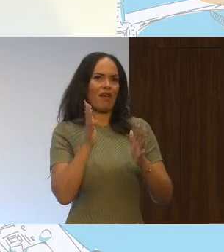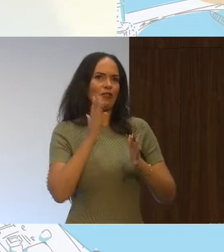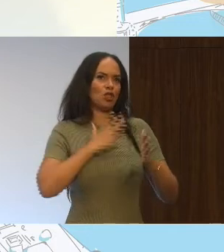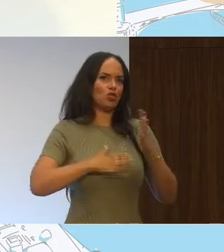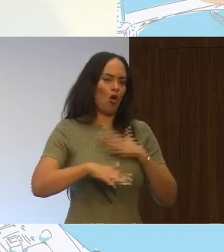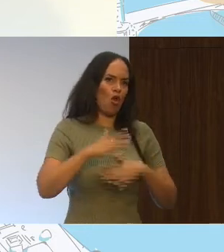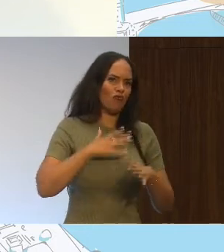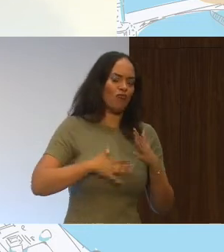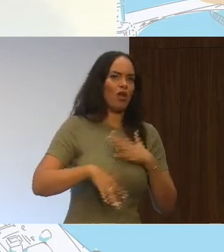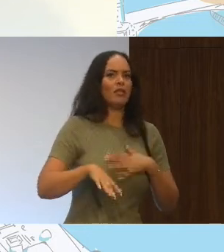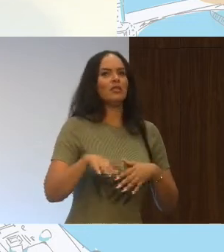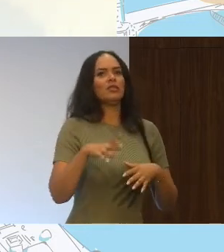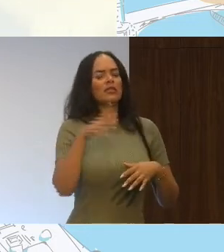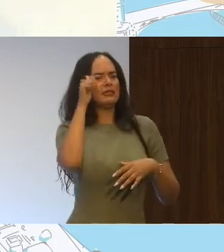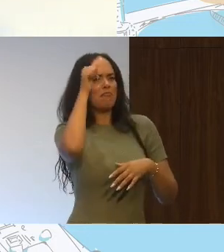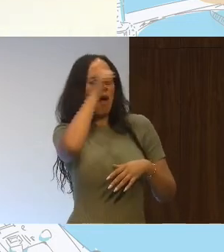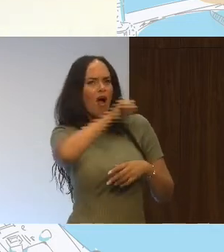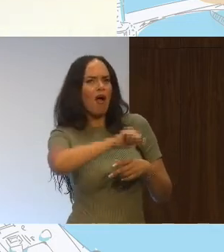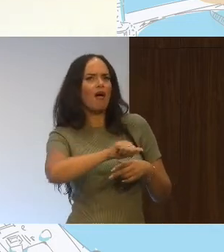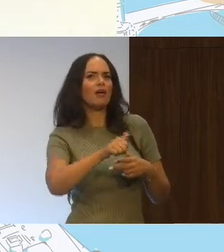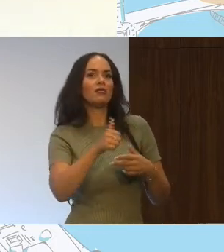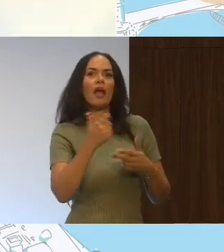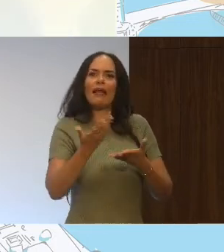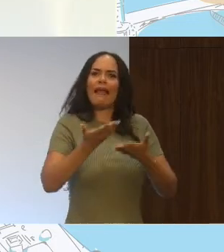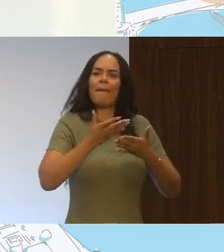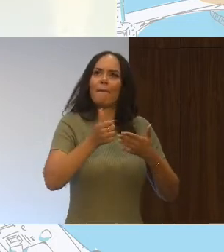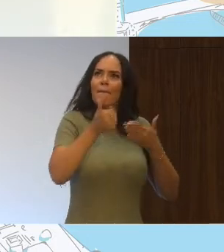and C he gave me good direction. So it's no surprise